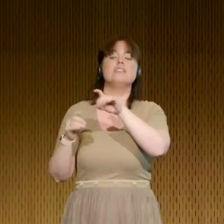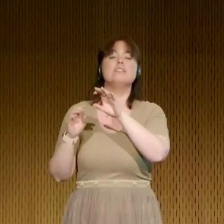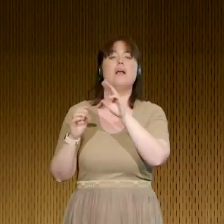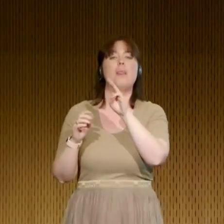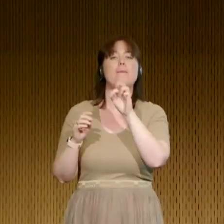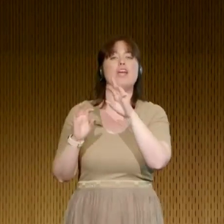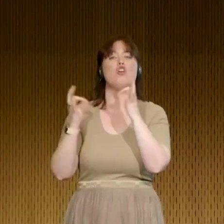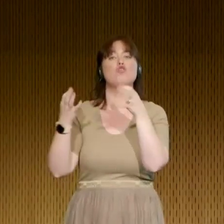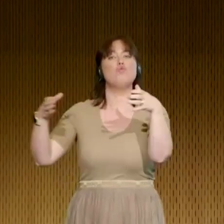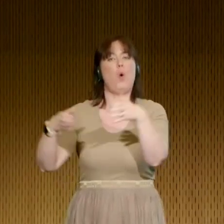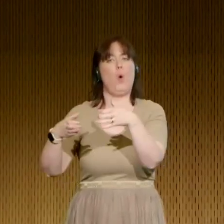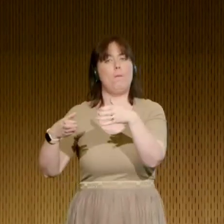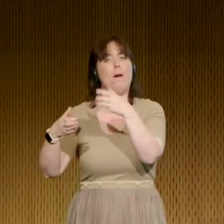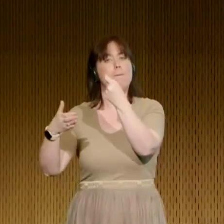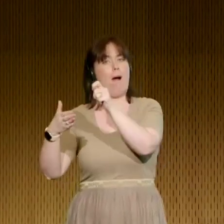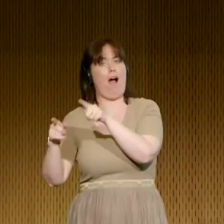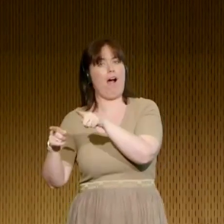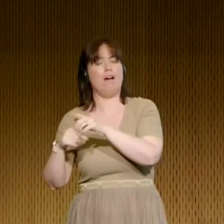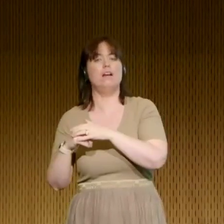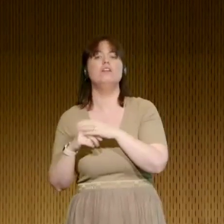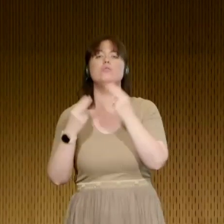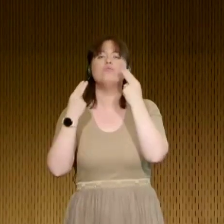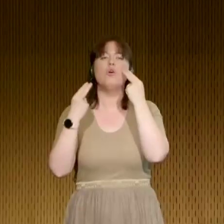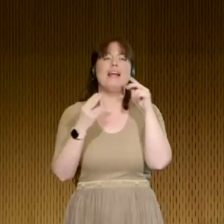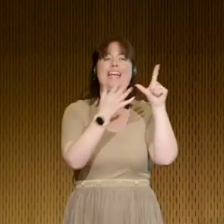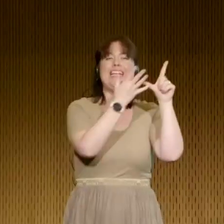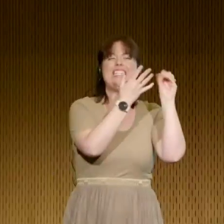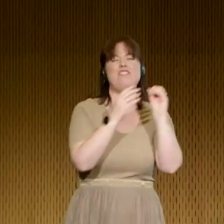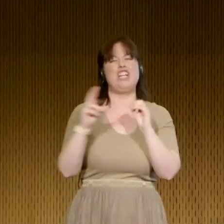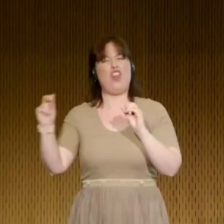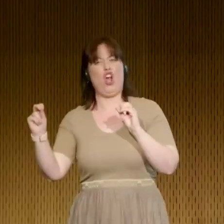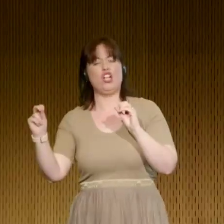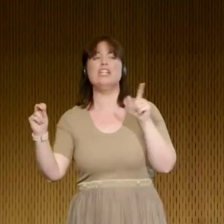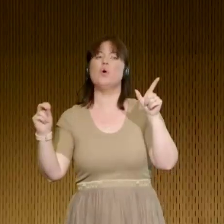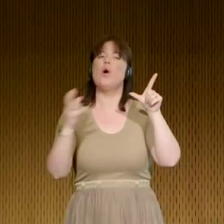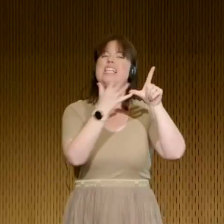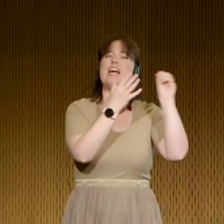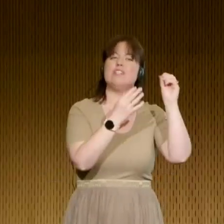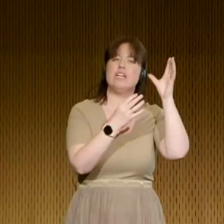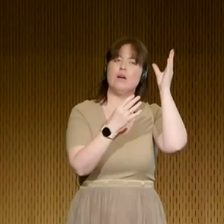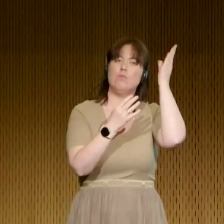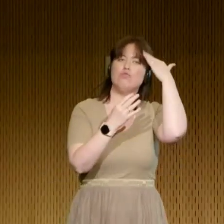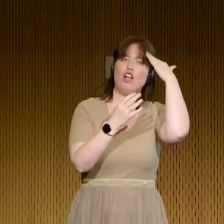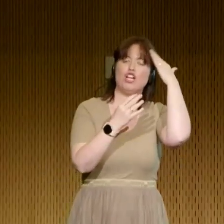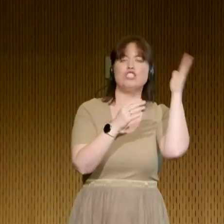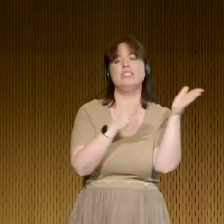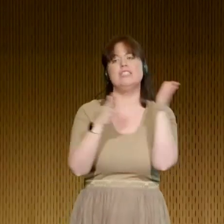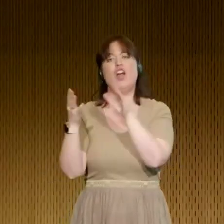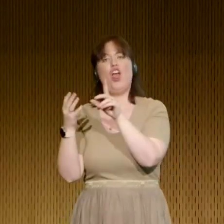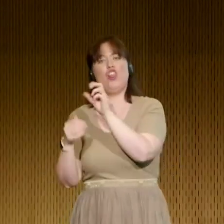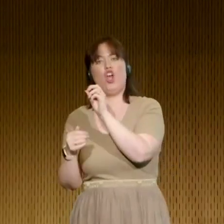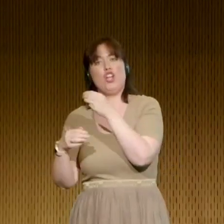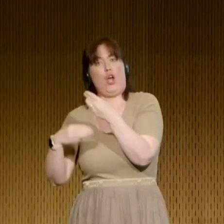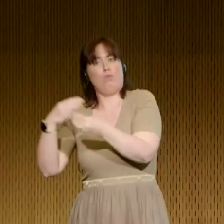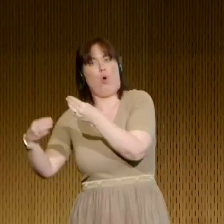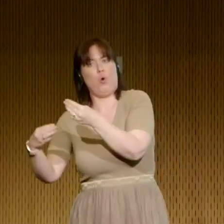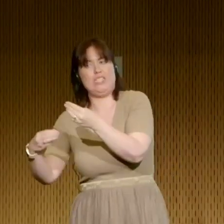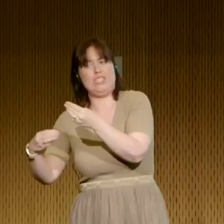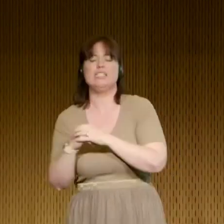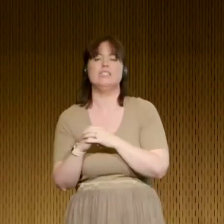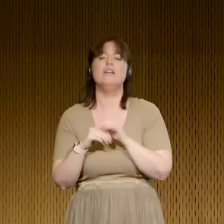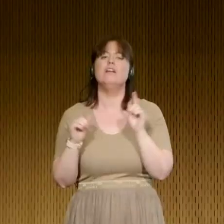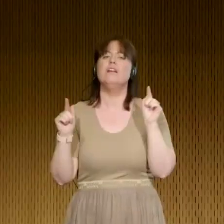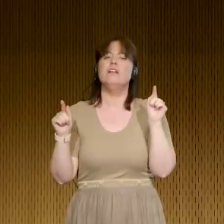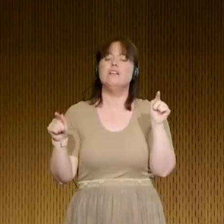we so what we would normally do is a 70:30 split. 70% product 30% process and that process then uses